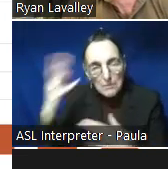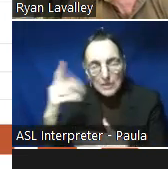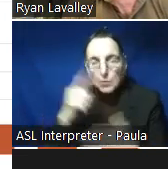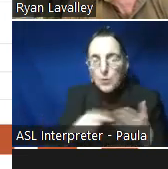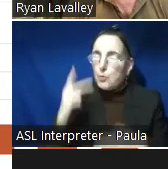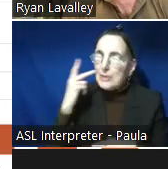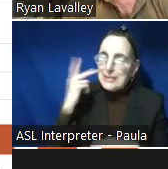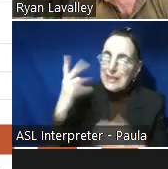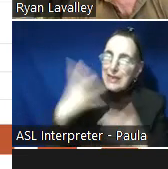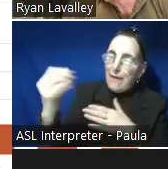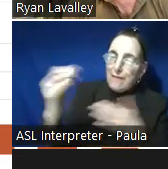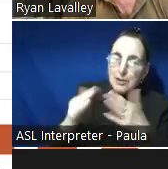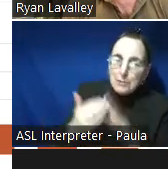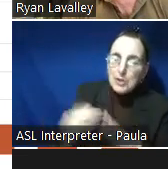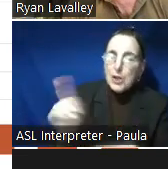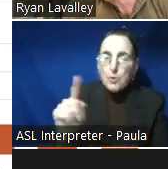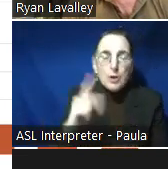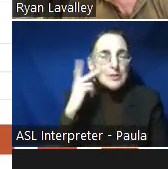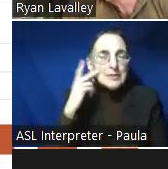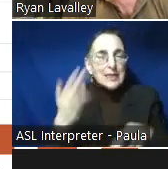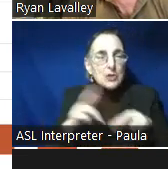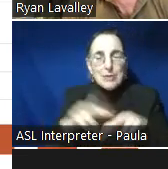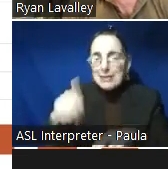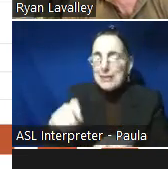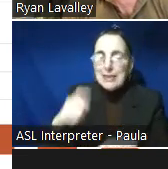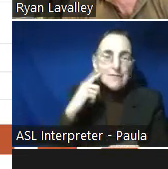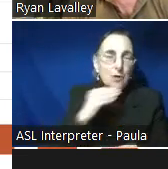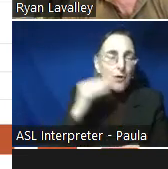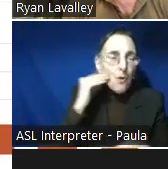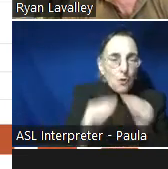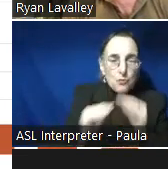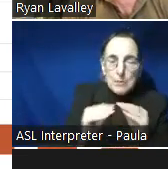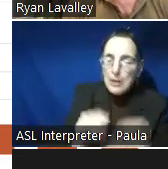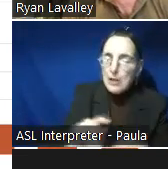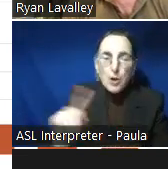repairs and where we understand and can bring more evidence to the conversation about issues